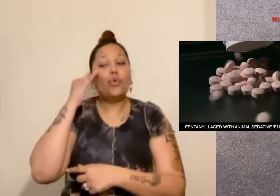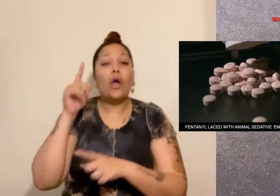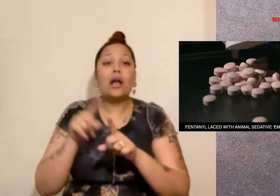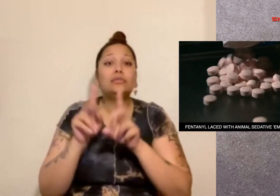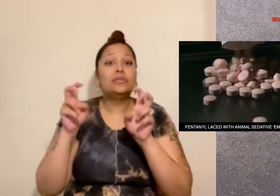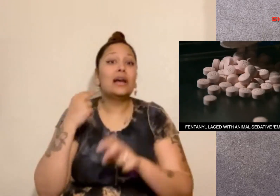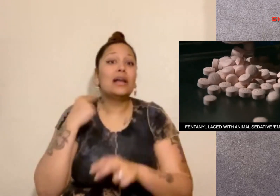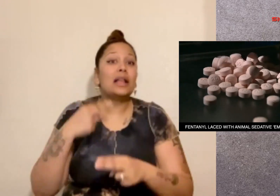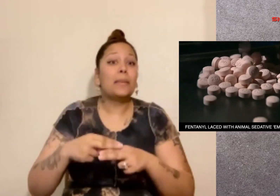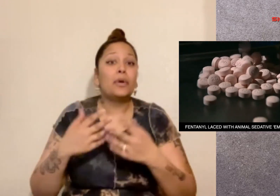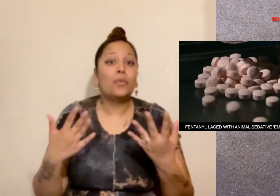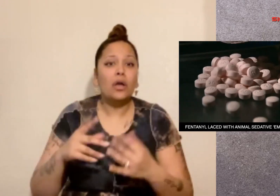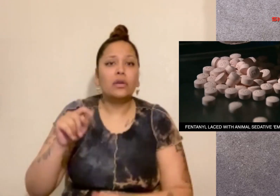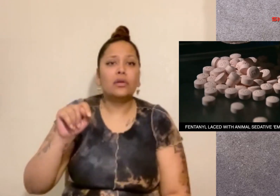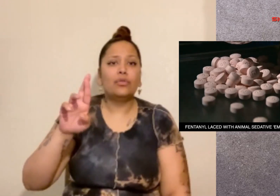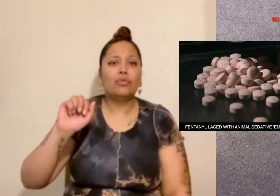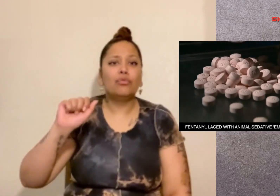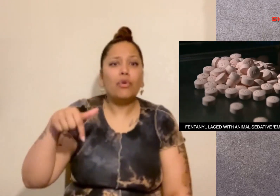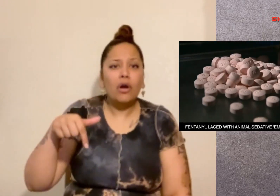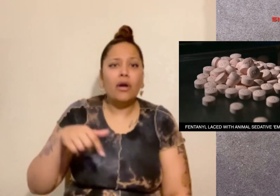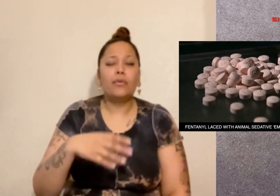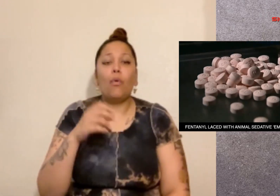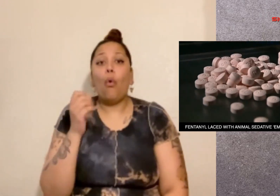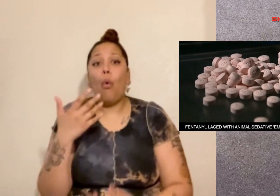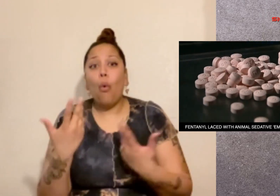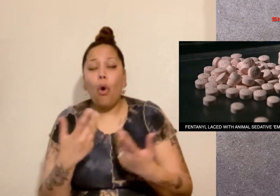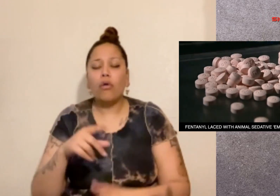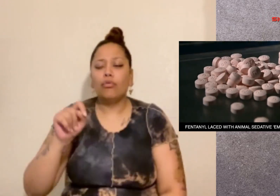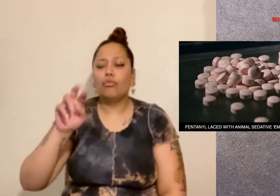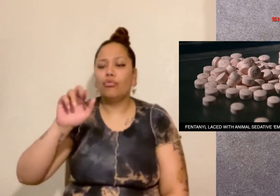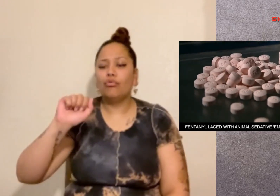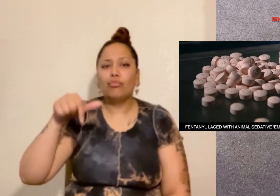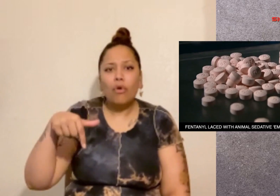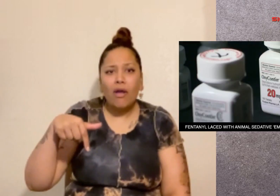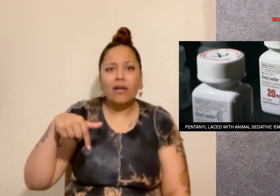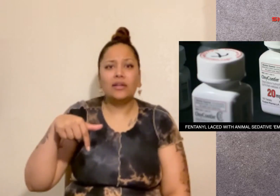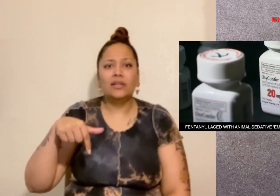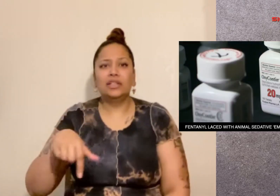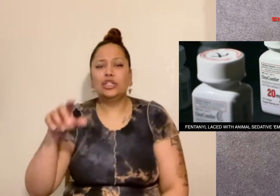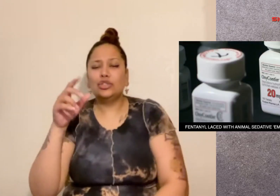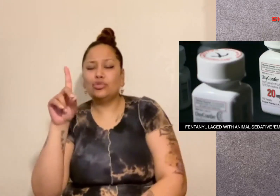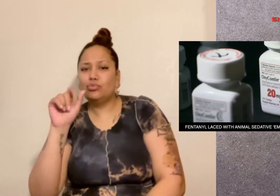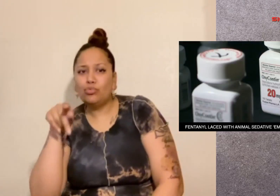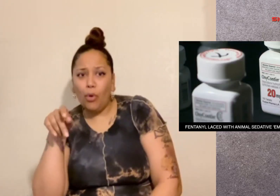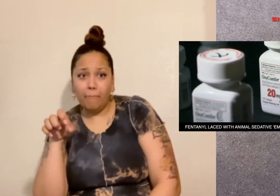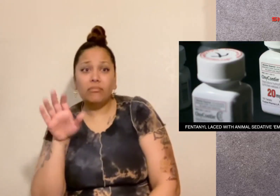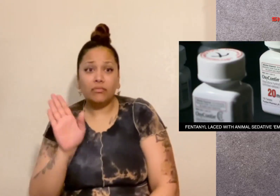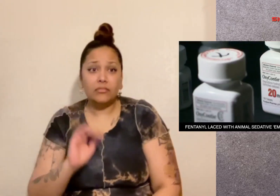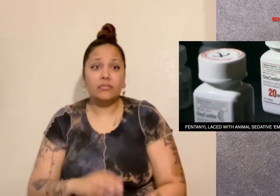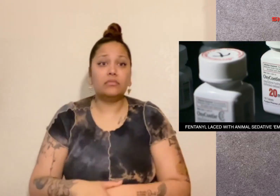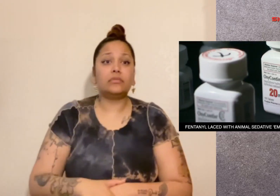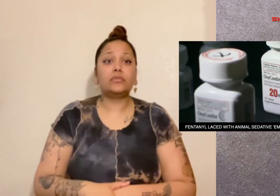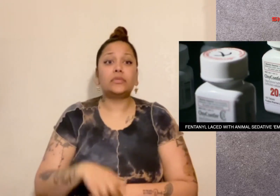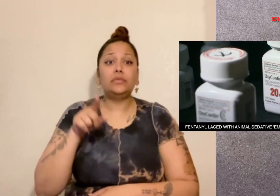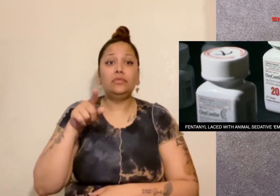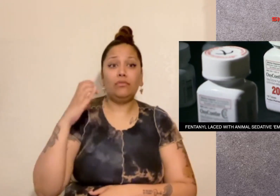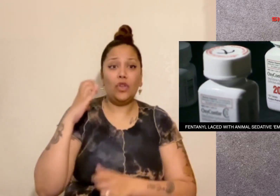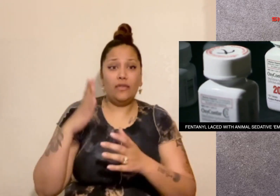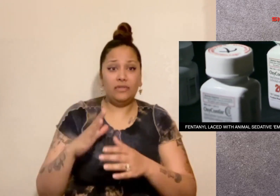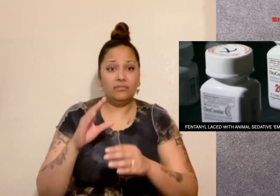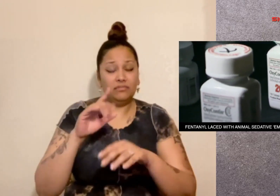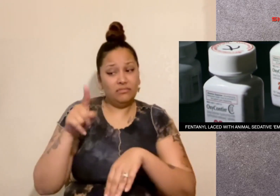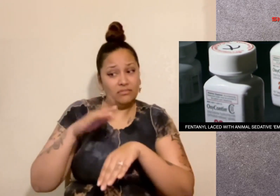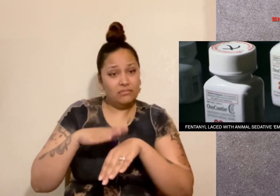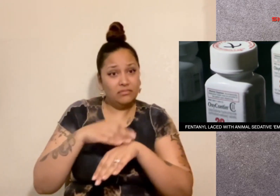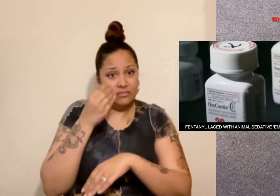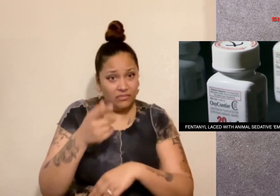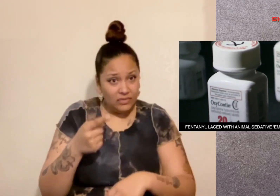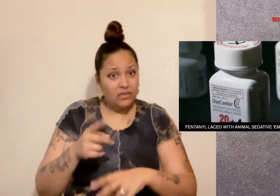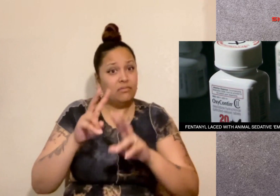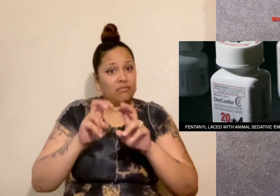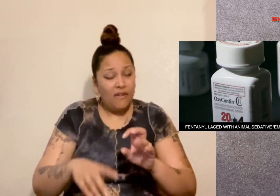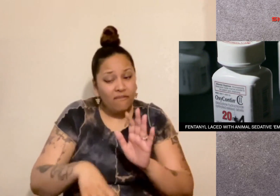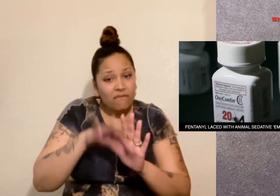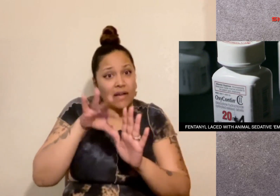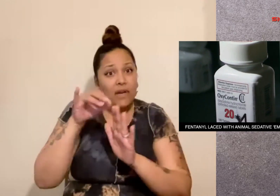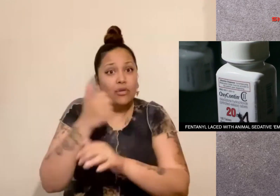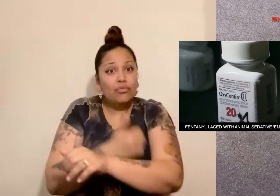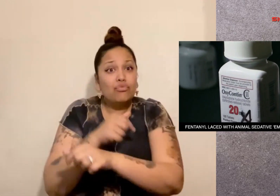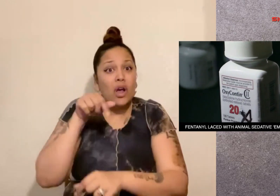tranquilizer also known as Tran Q or Tran Q Dope